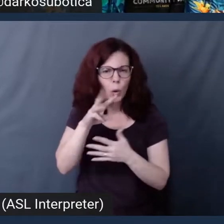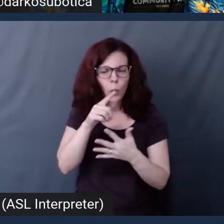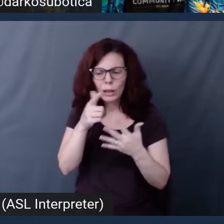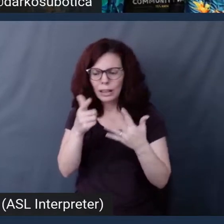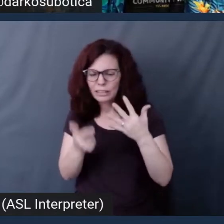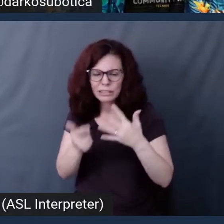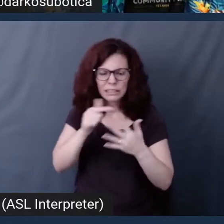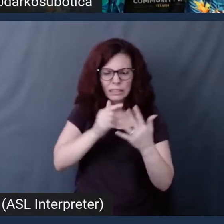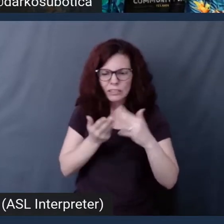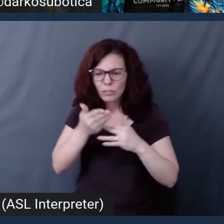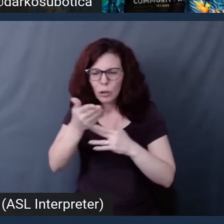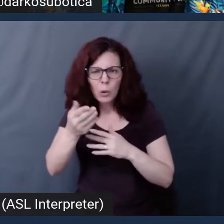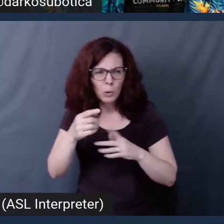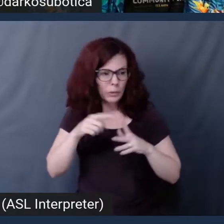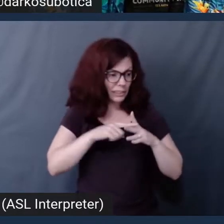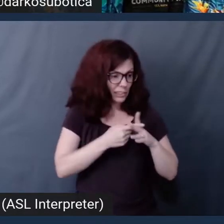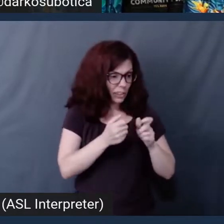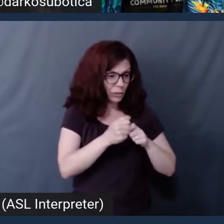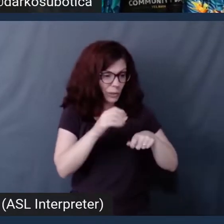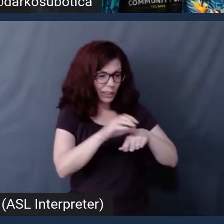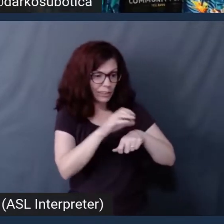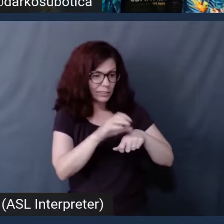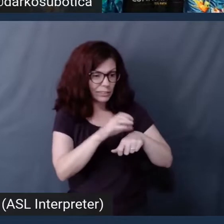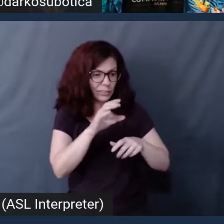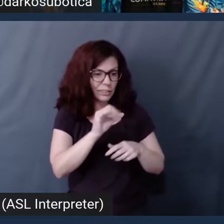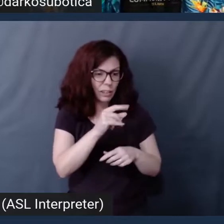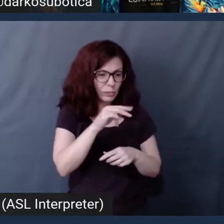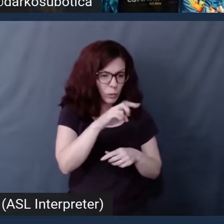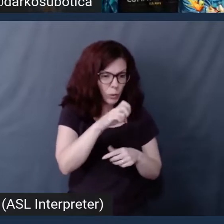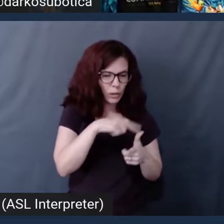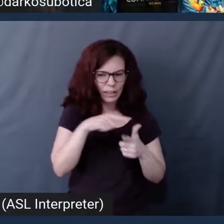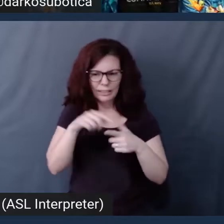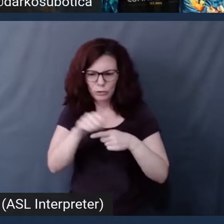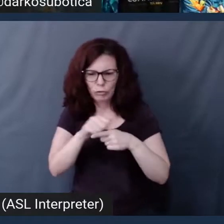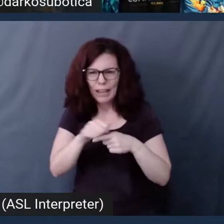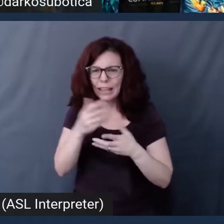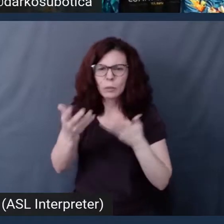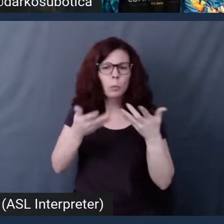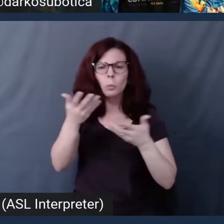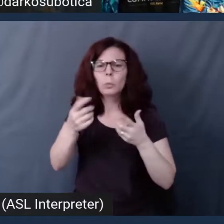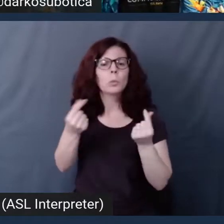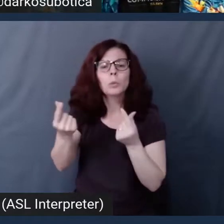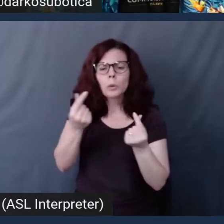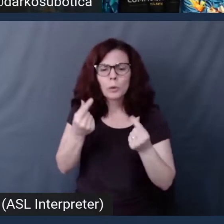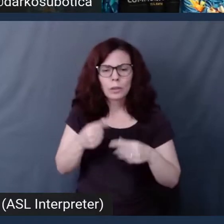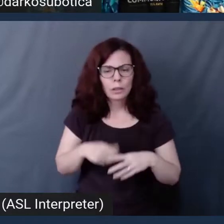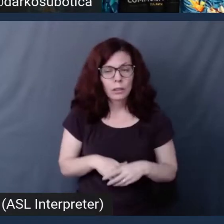and then train, what does the flow look like? Great question, great question.